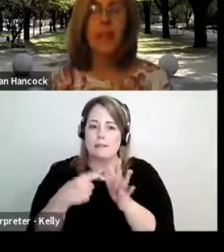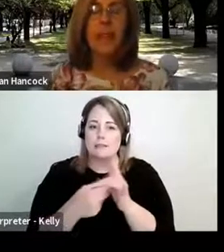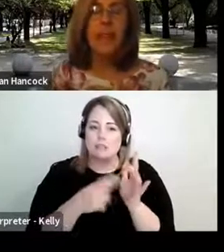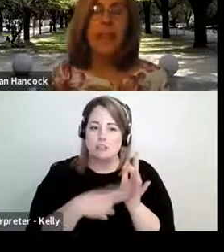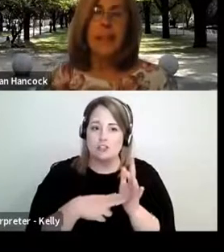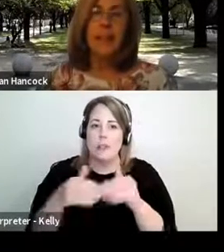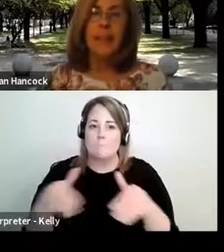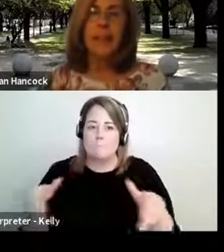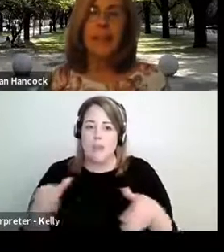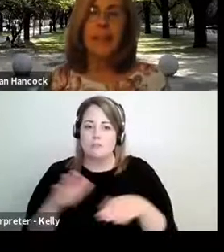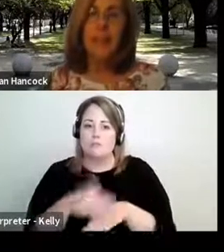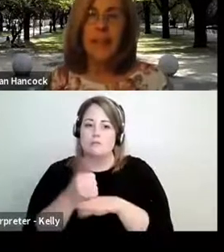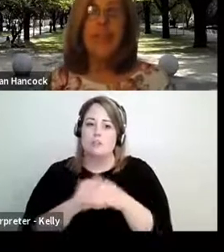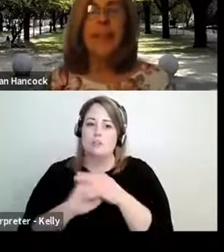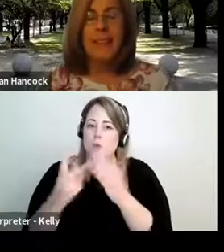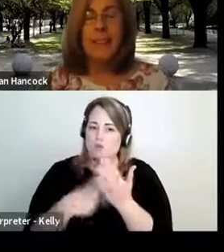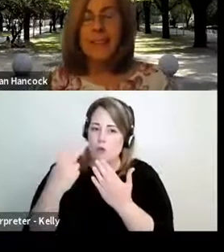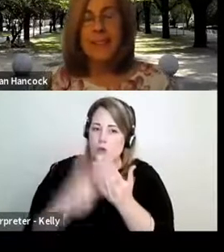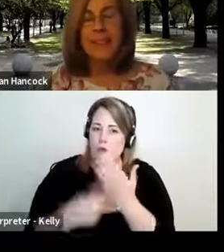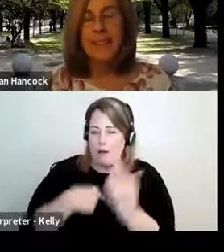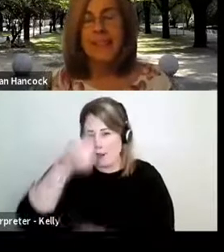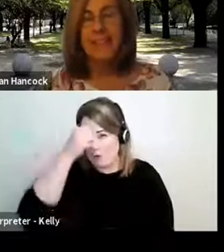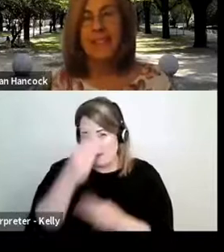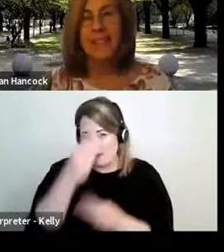things that can get blurry and muddy and when they get blurry and muddy it’s very difficult.